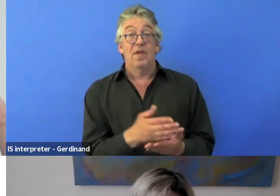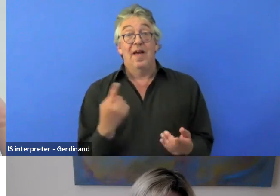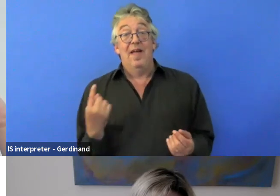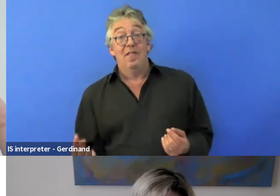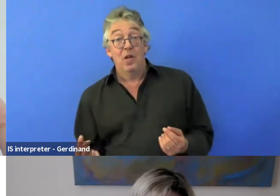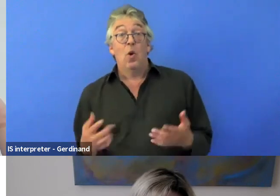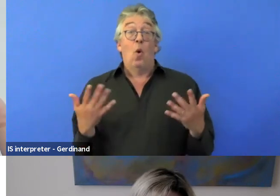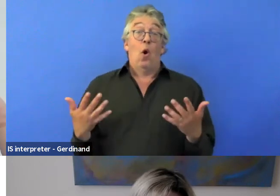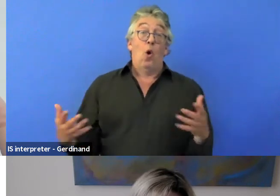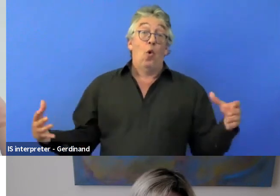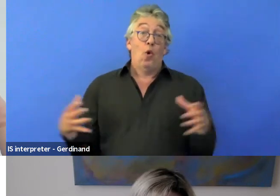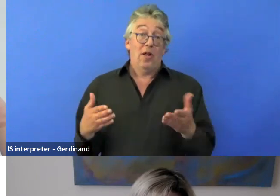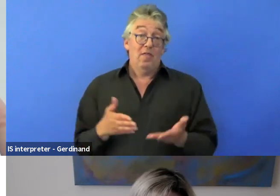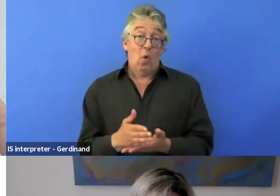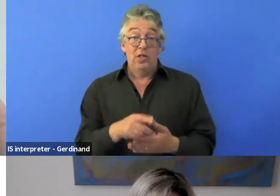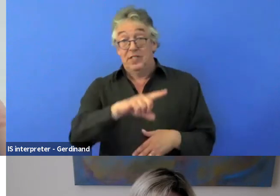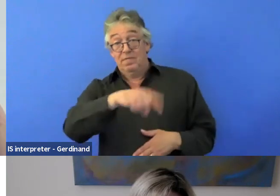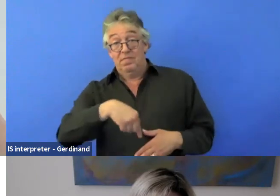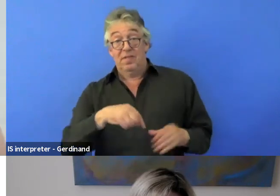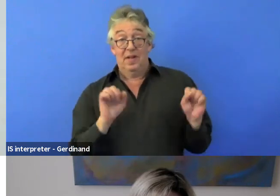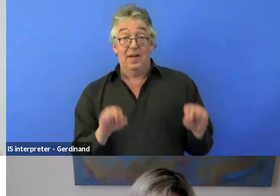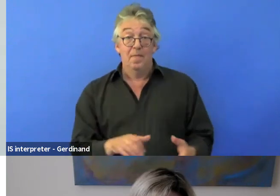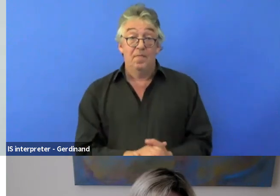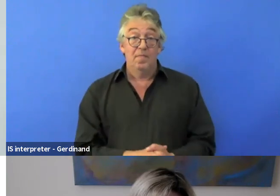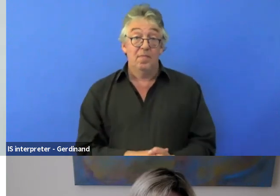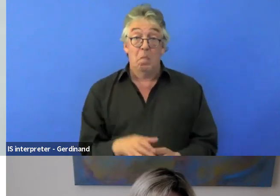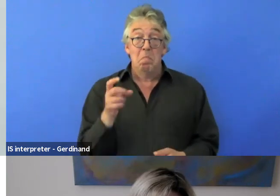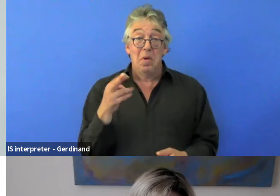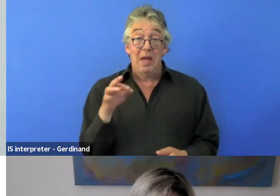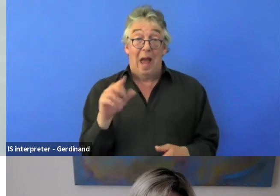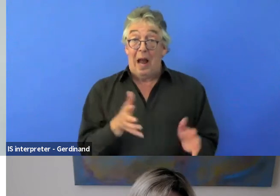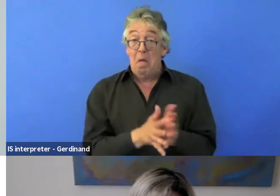And the explanation was comprehensive of Chiara.